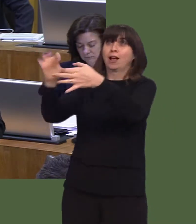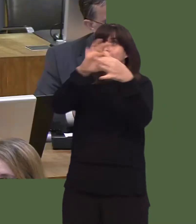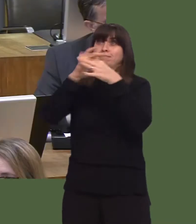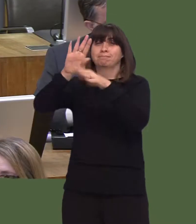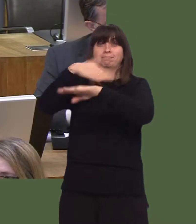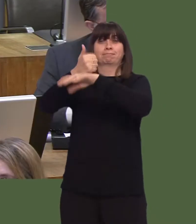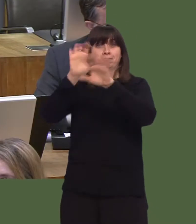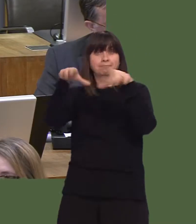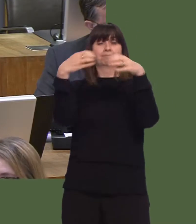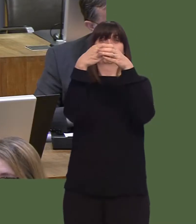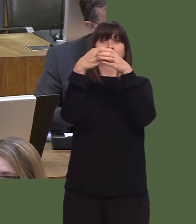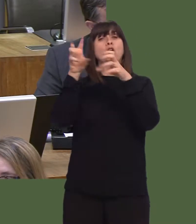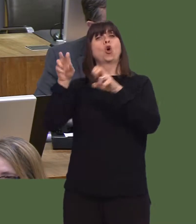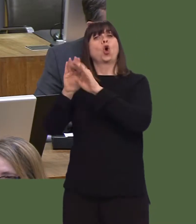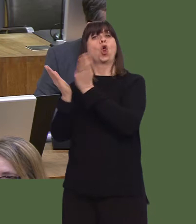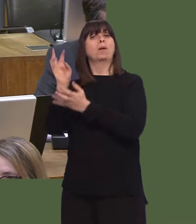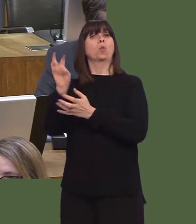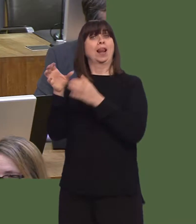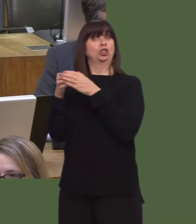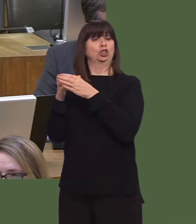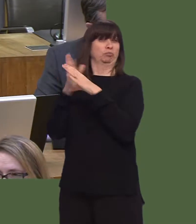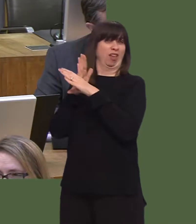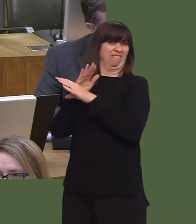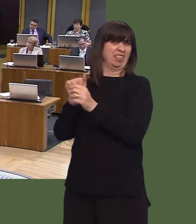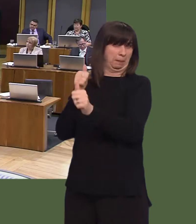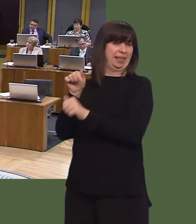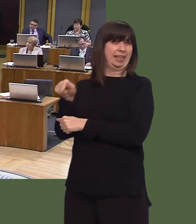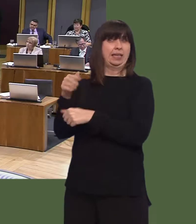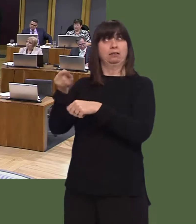GlobalWelsh, which is a private sector partnership, has been established as a community-interest